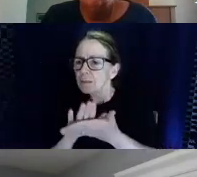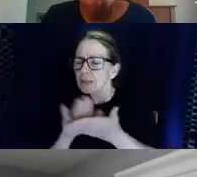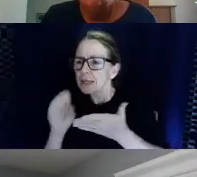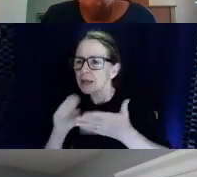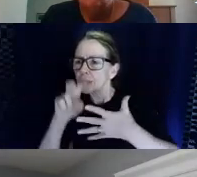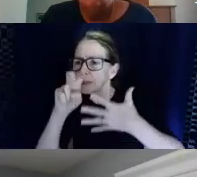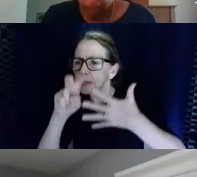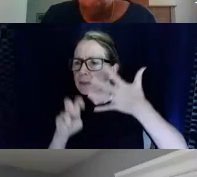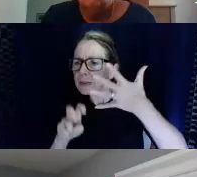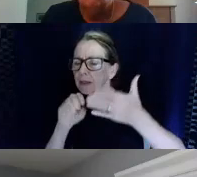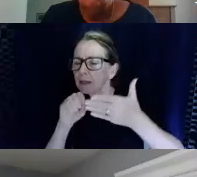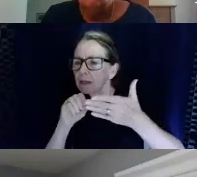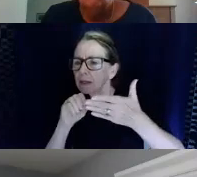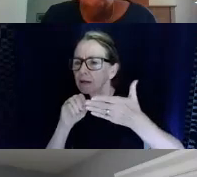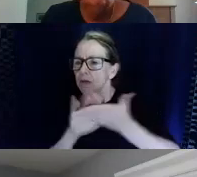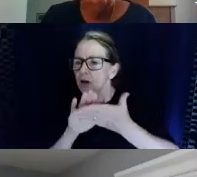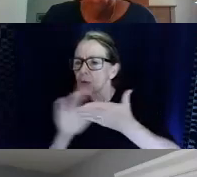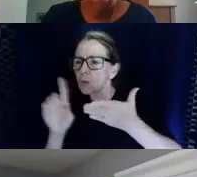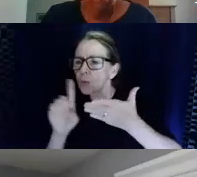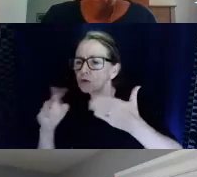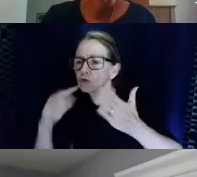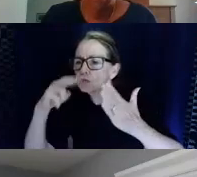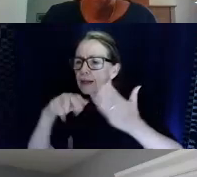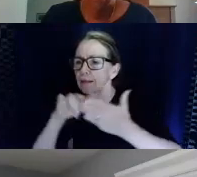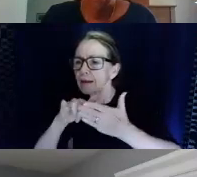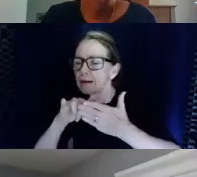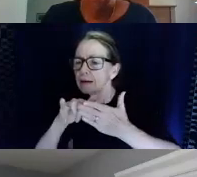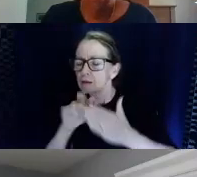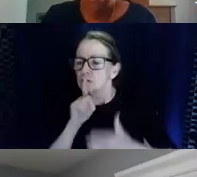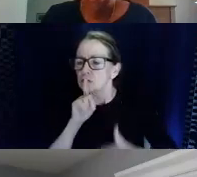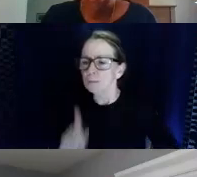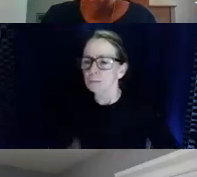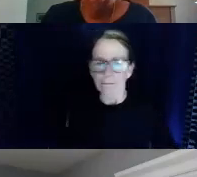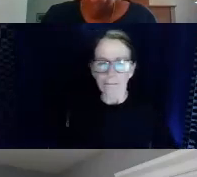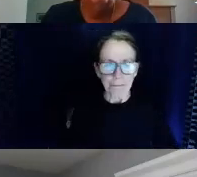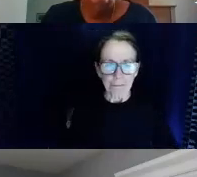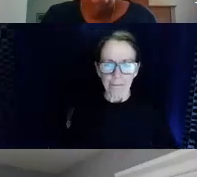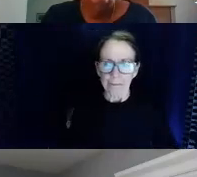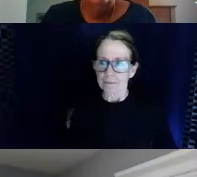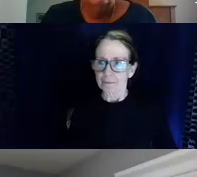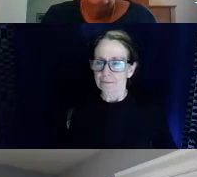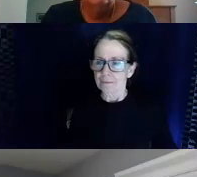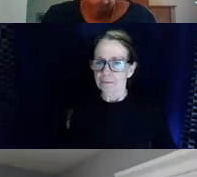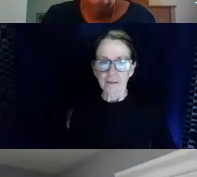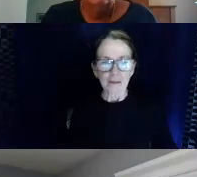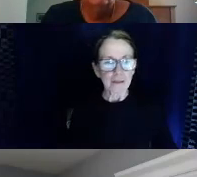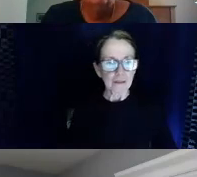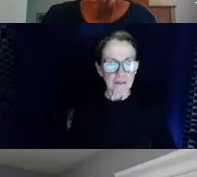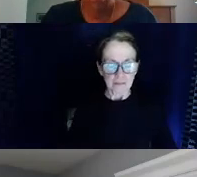IF FUNCTIONALITY IS AVAILABLE AND ENABLED. CAN YOU SHOW US WHERE THAT SAYS THAT IN THE DOCUMENT? CAN WE GET TO THE PLACE IN THE DOCUMENT WHERE YOU'RE READING THAT?